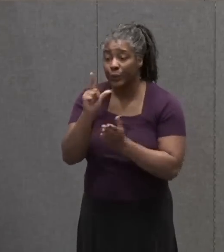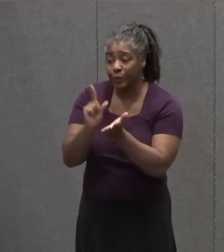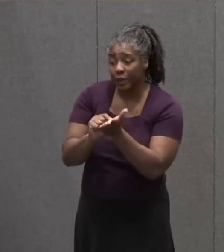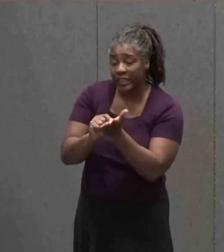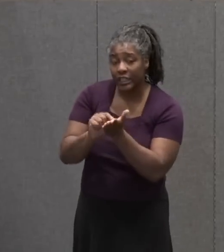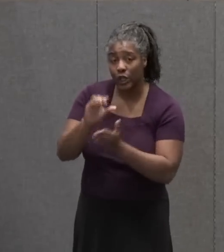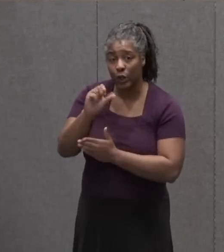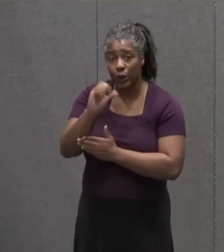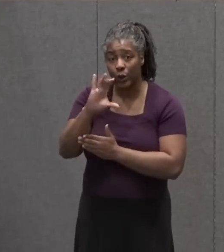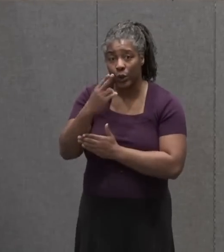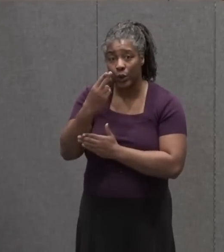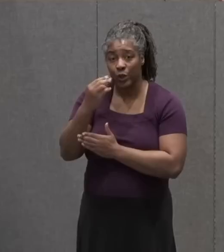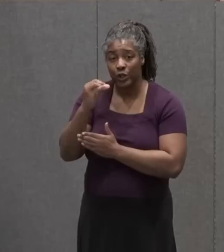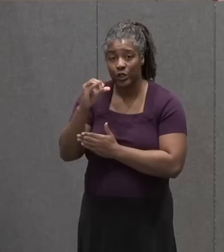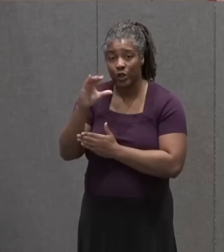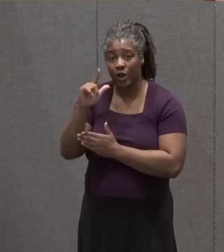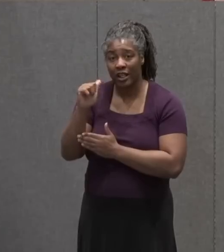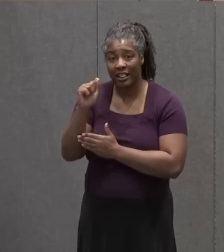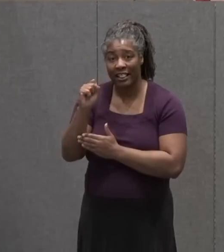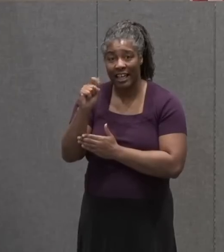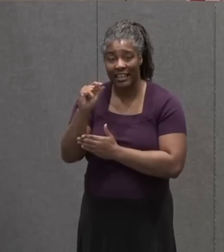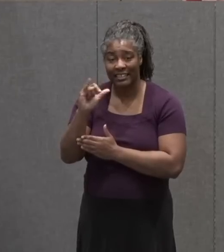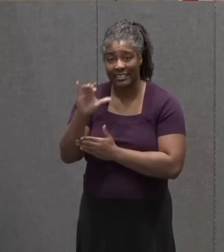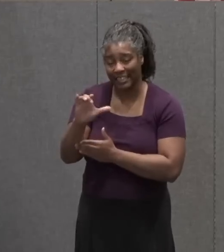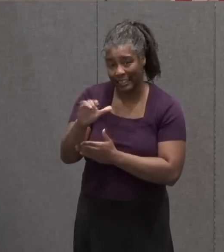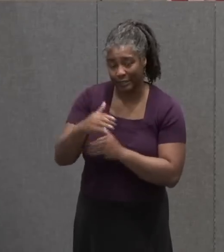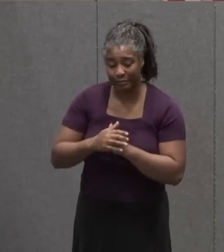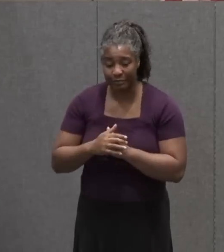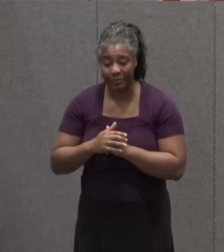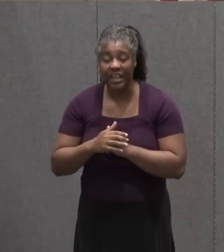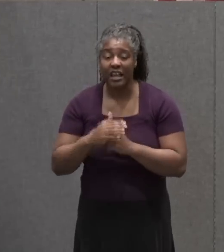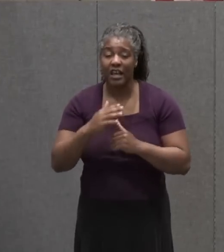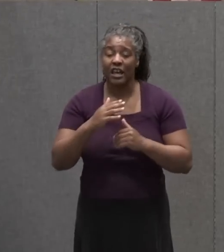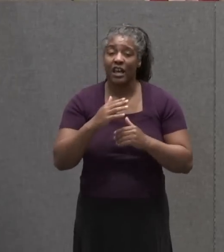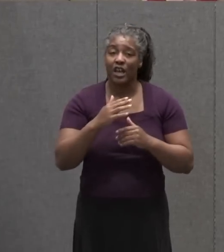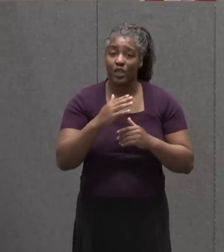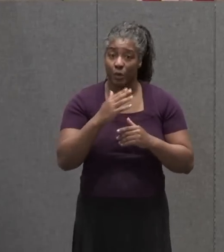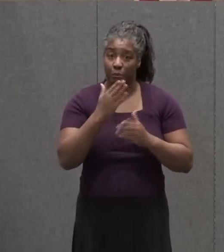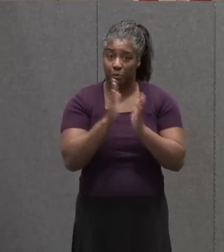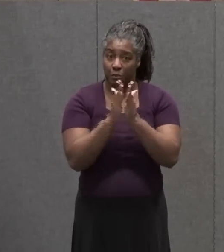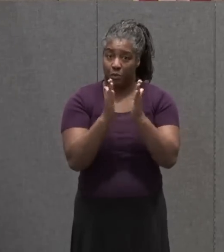there is a boy named Jerome who loves words. I love words too.